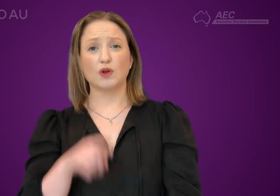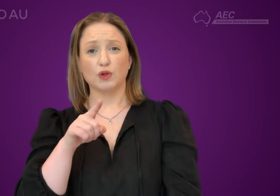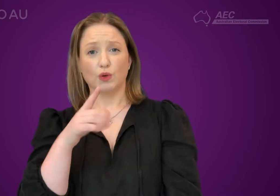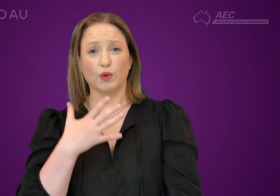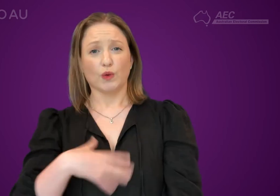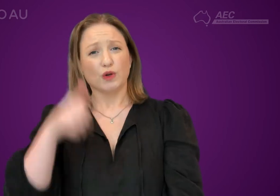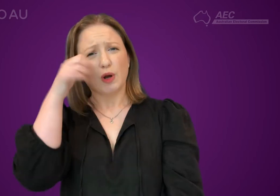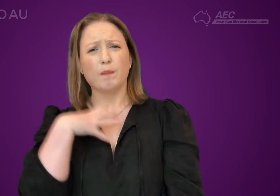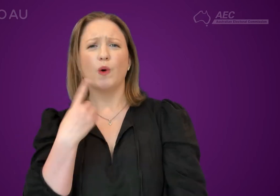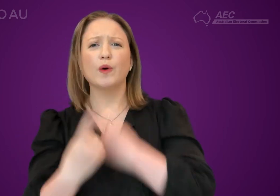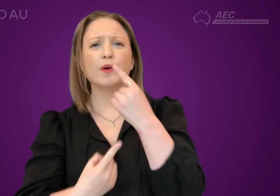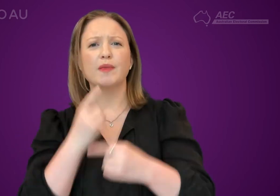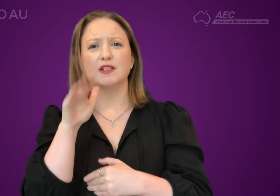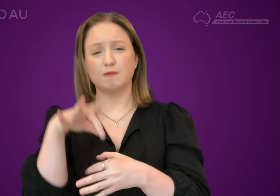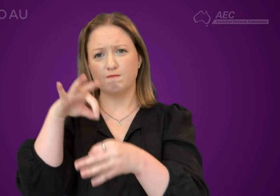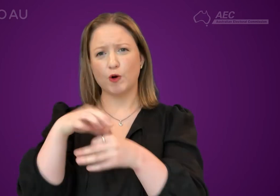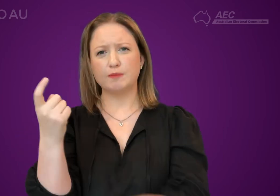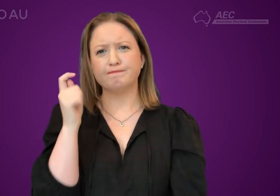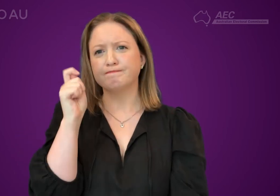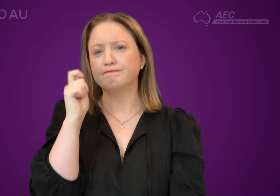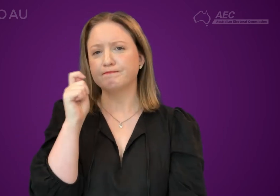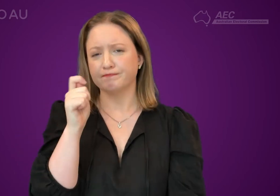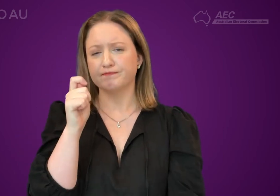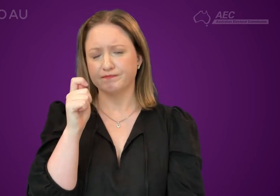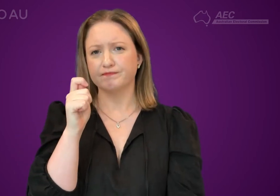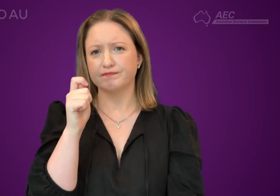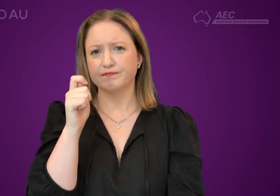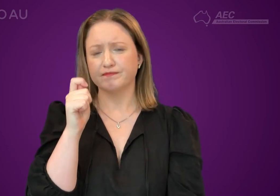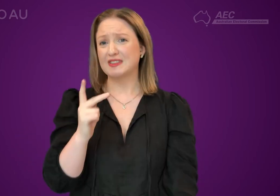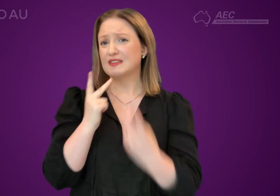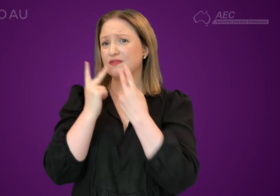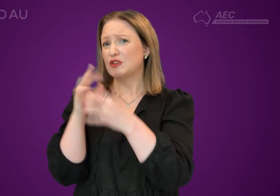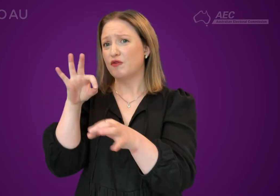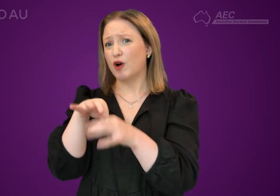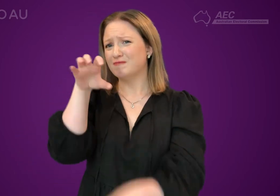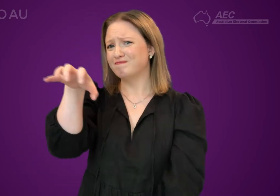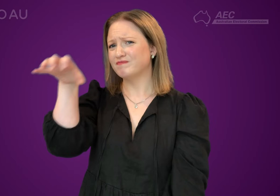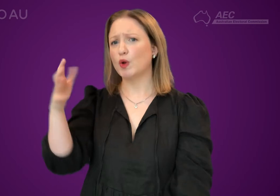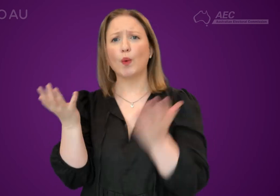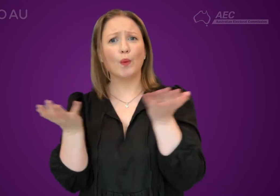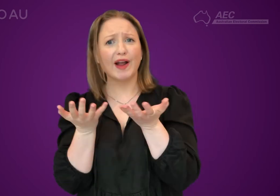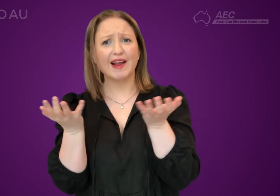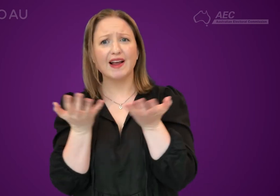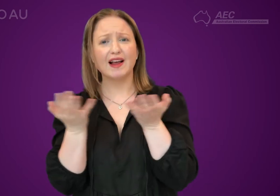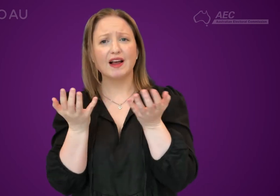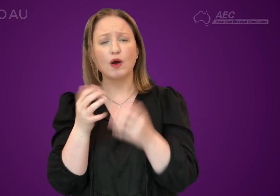If you need more information about the upcoming election, find out where you can vote,